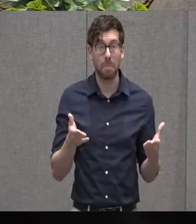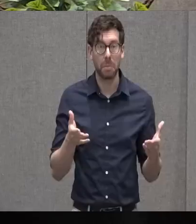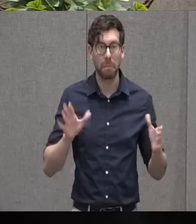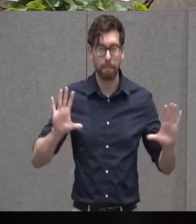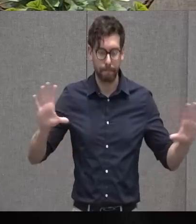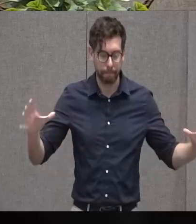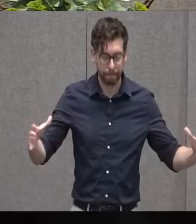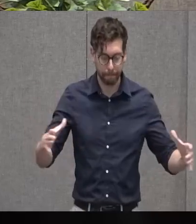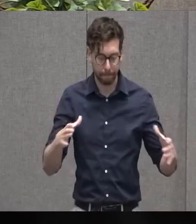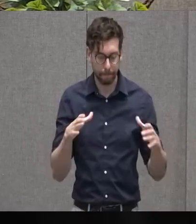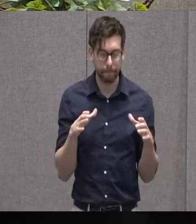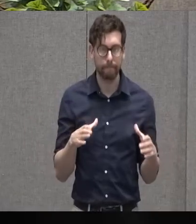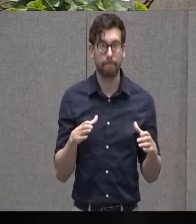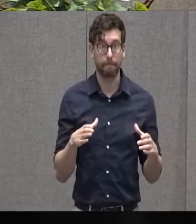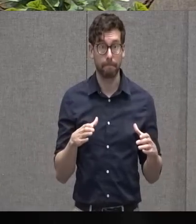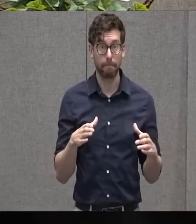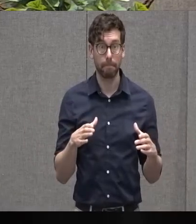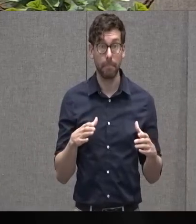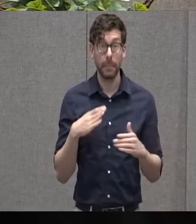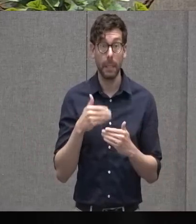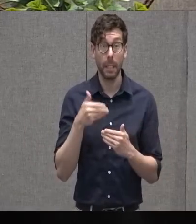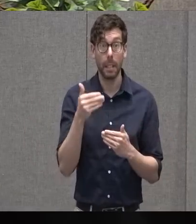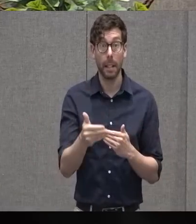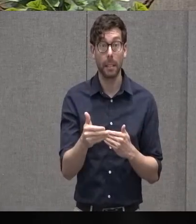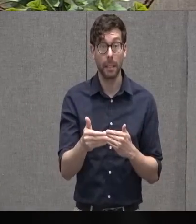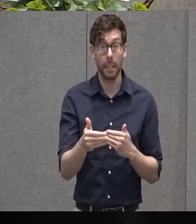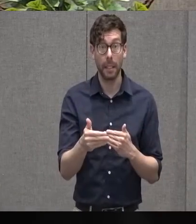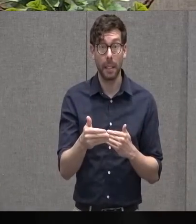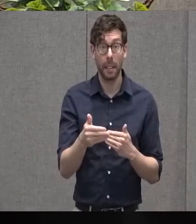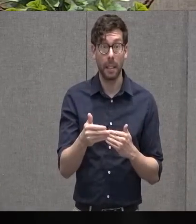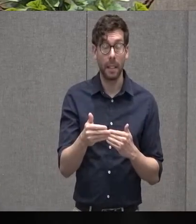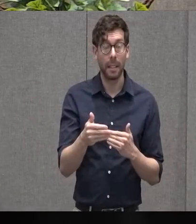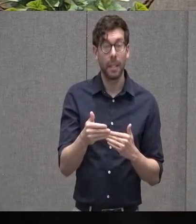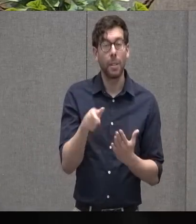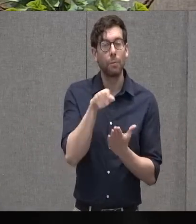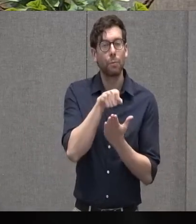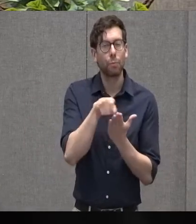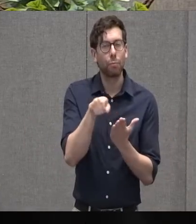Our next step is we're gonna write price tags.